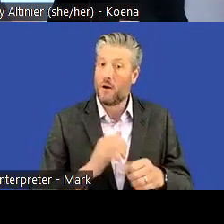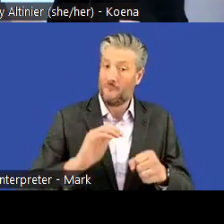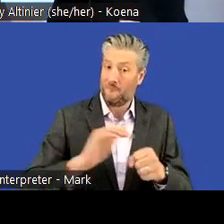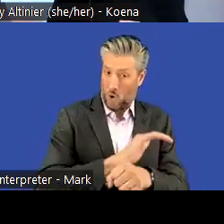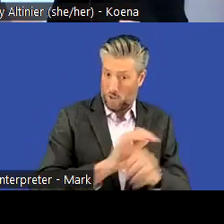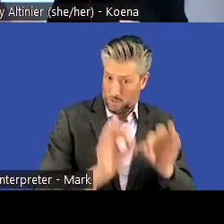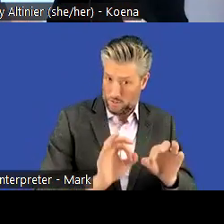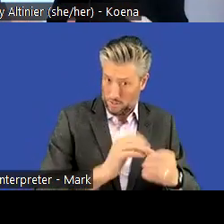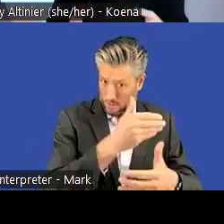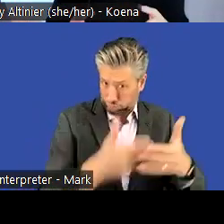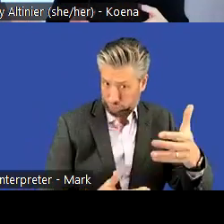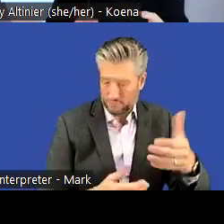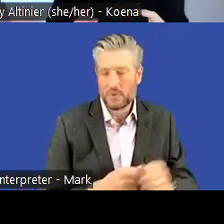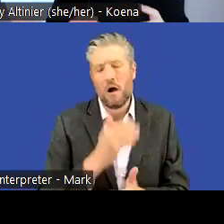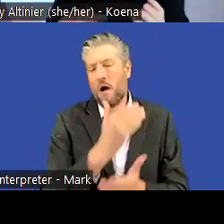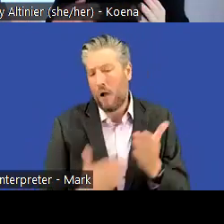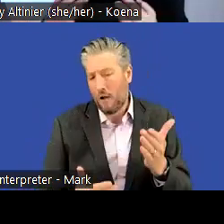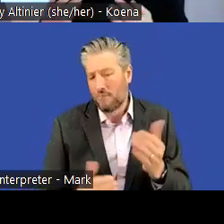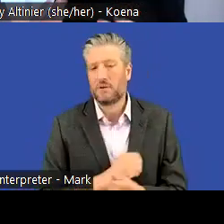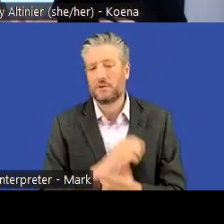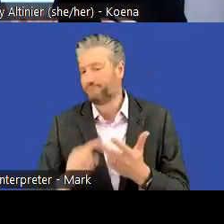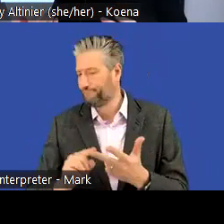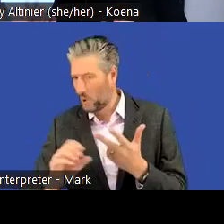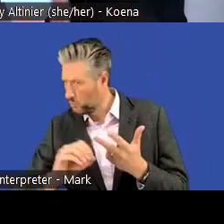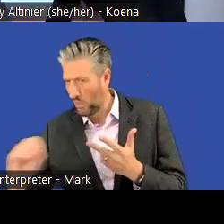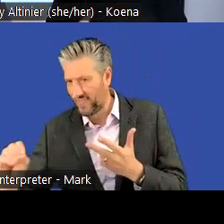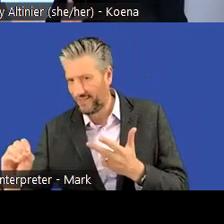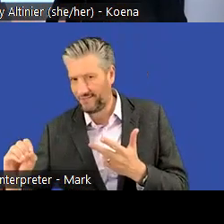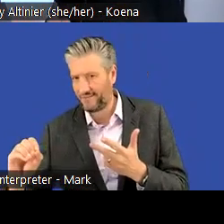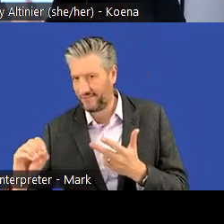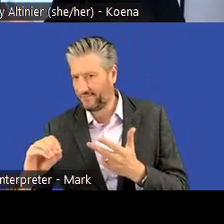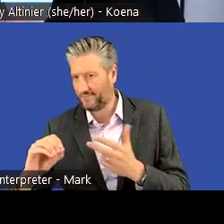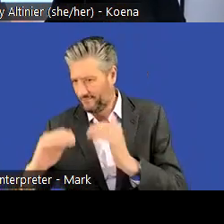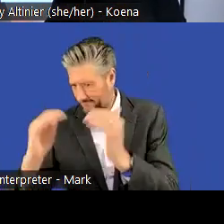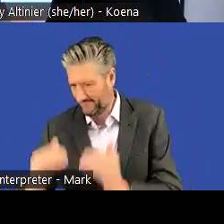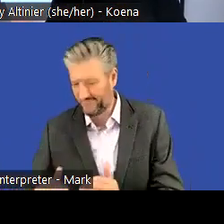To change from a noncompliant to a partially compliant, you have to have a score in France